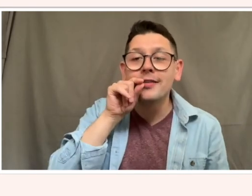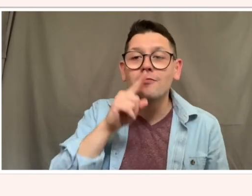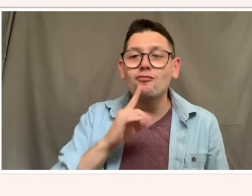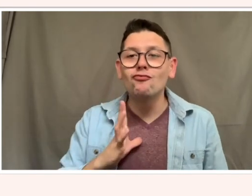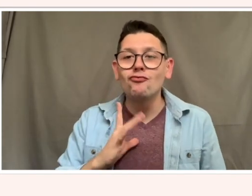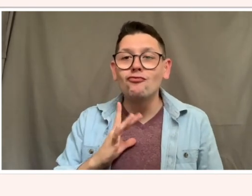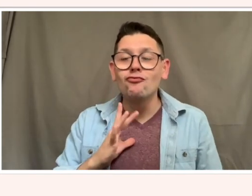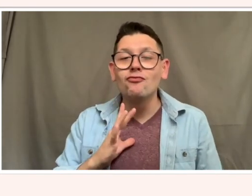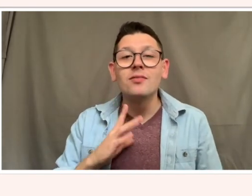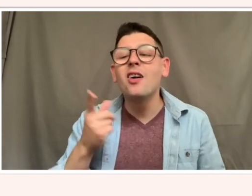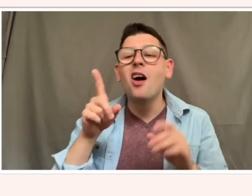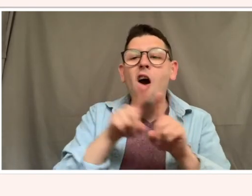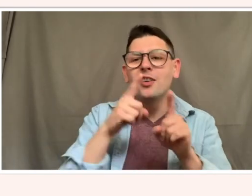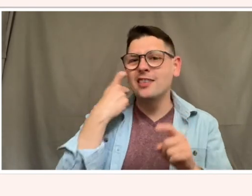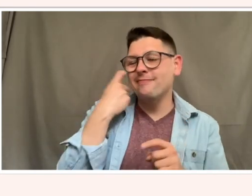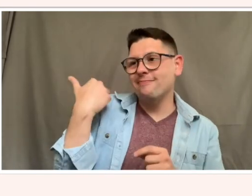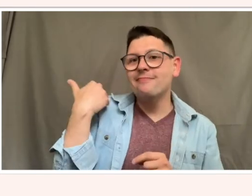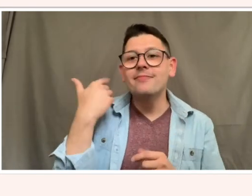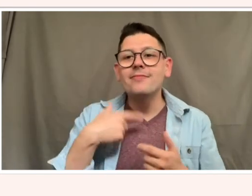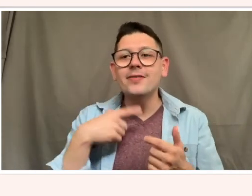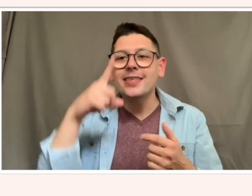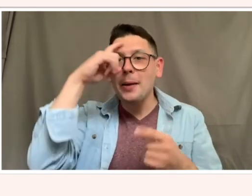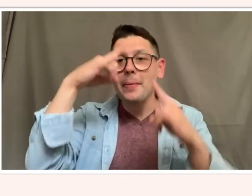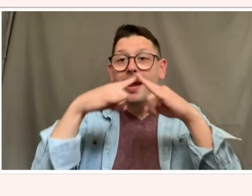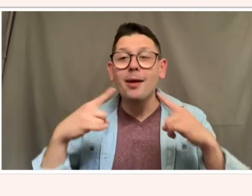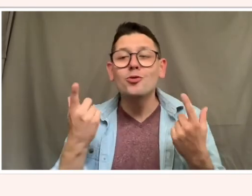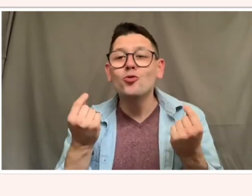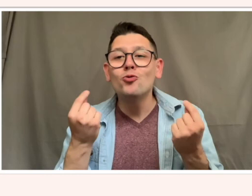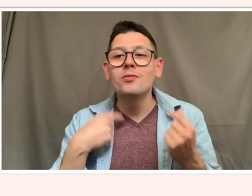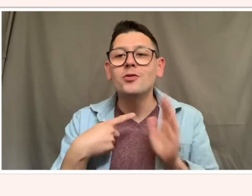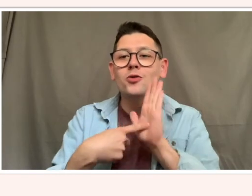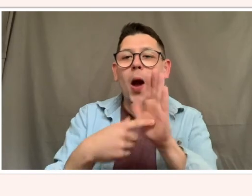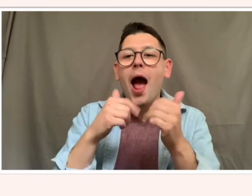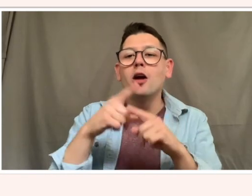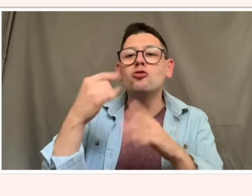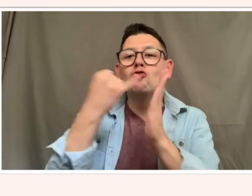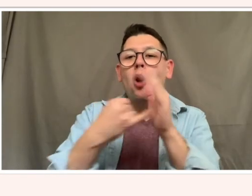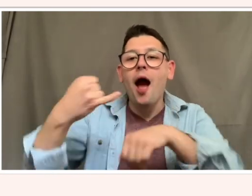and they show you to draw a particular bird this time, or they'll show